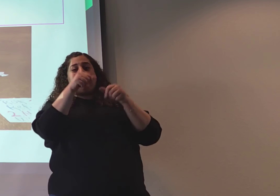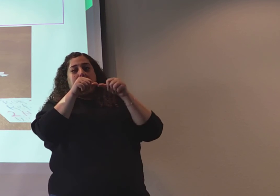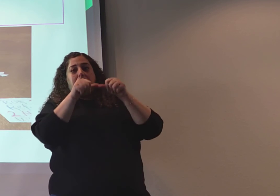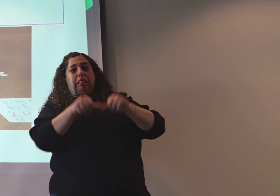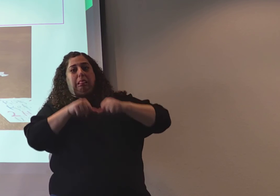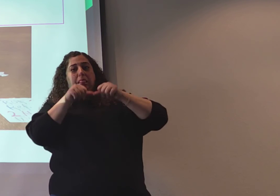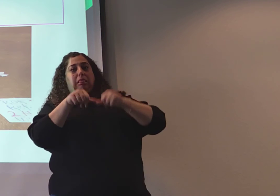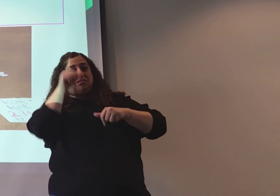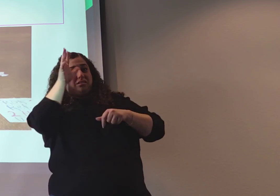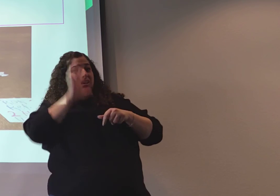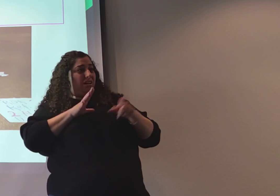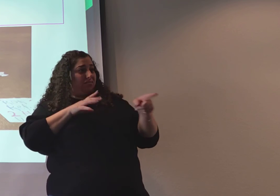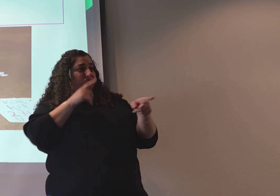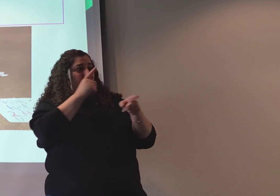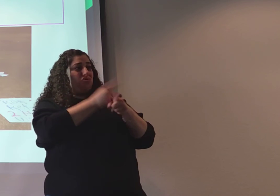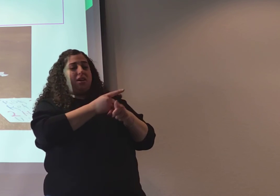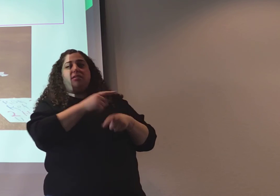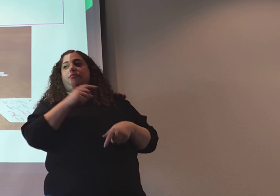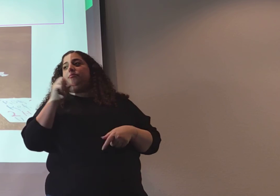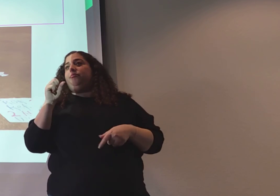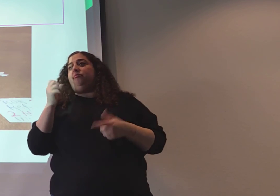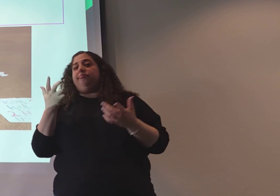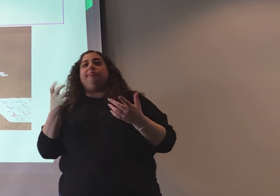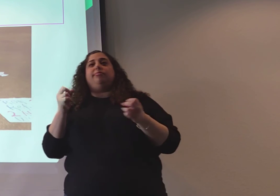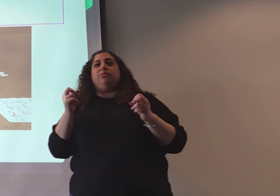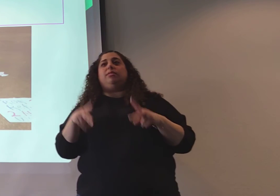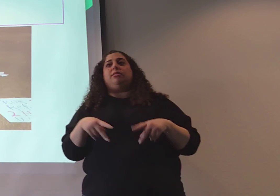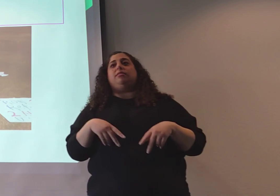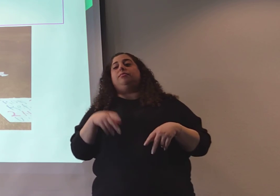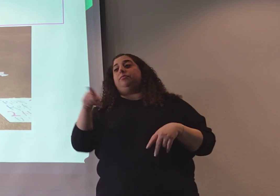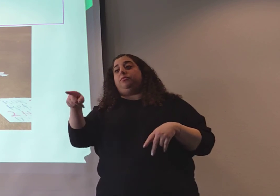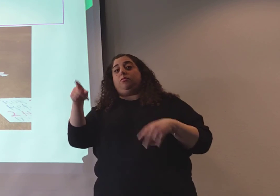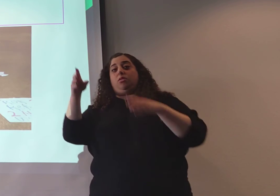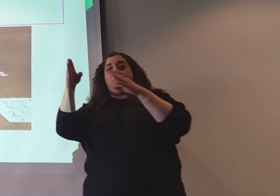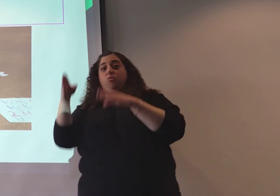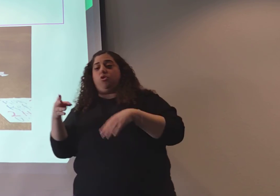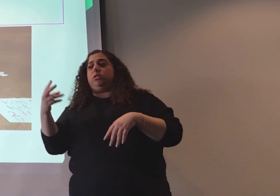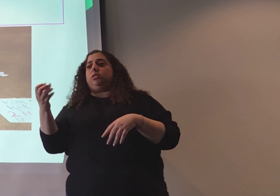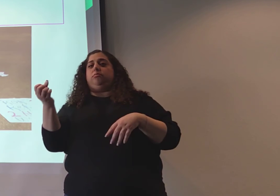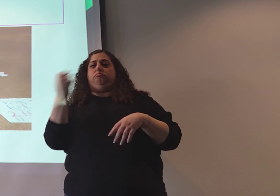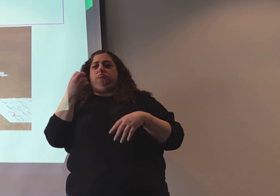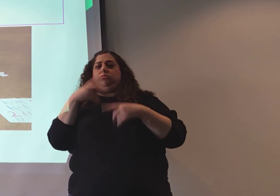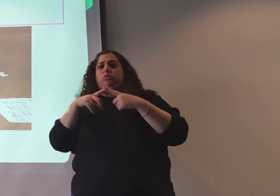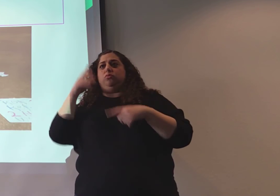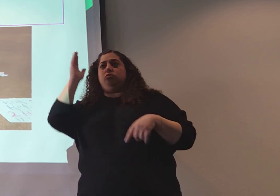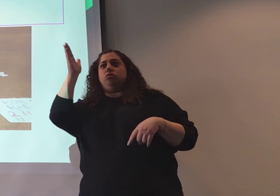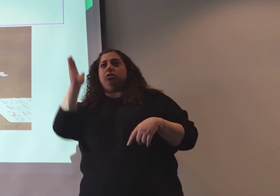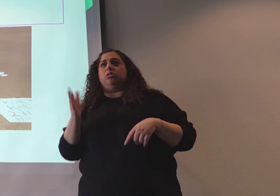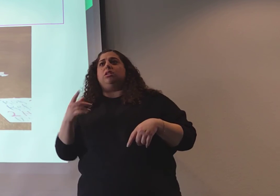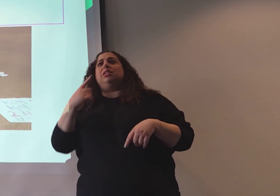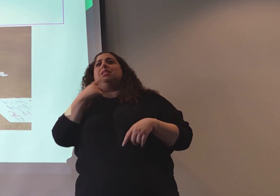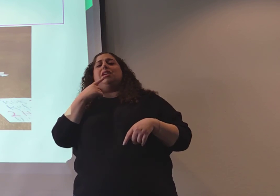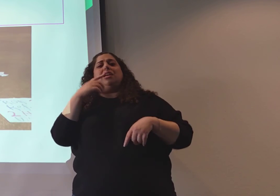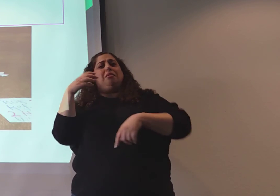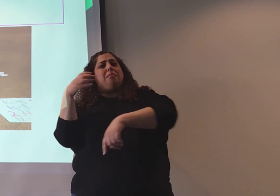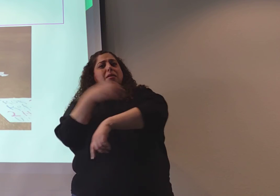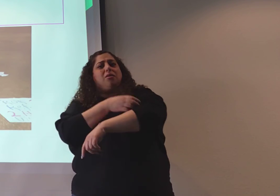And if they go to the powers that be, all of them, county, city, state.